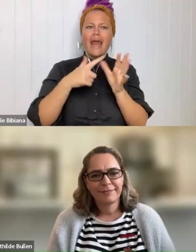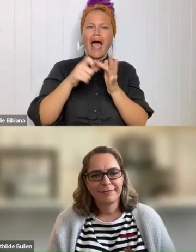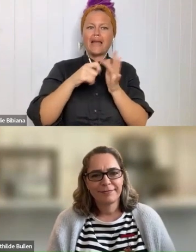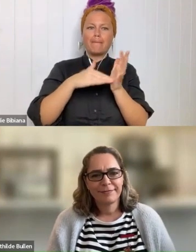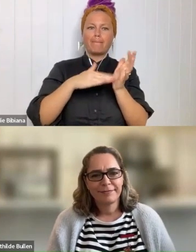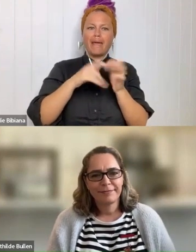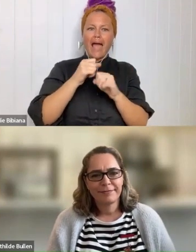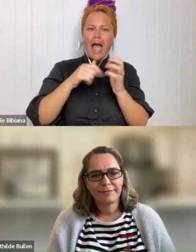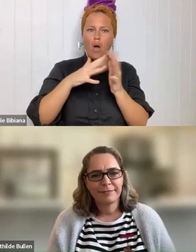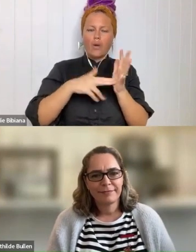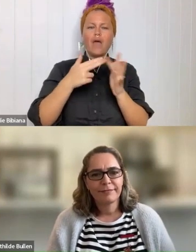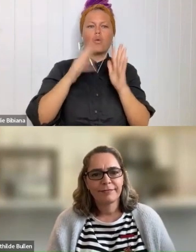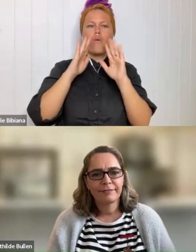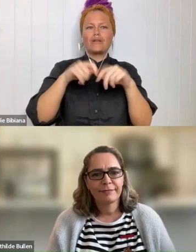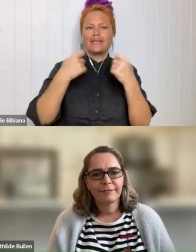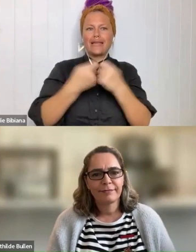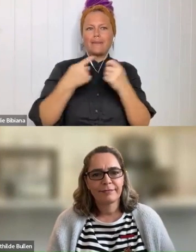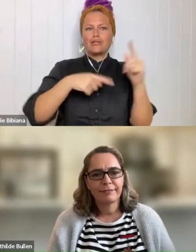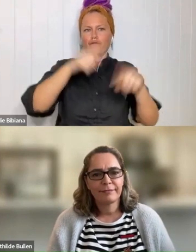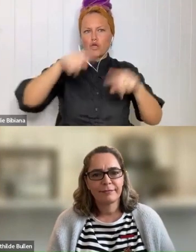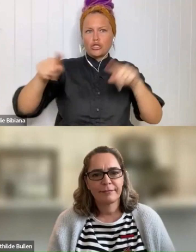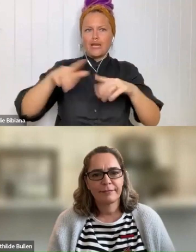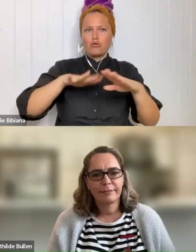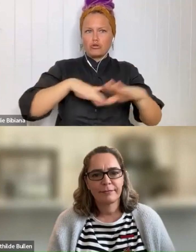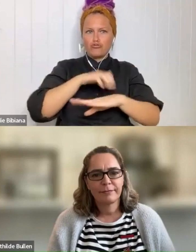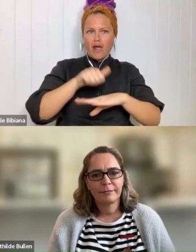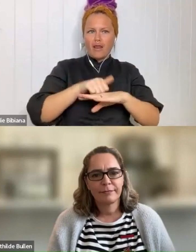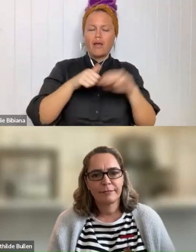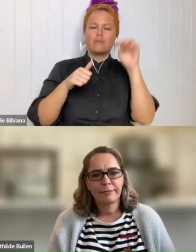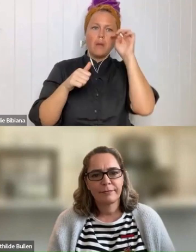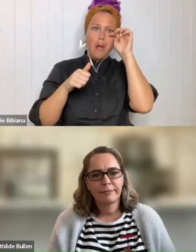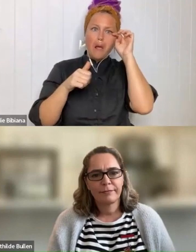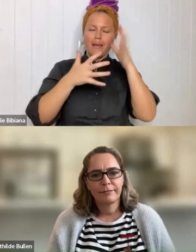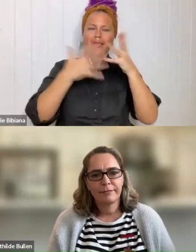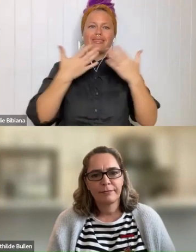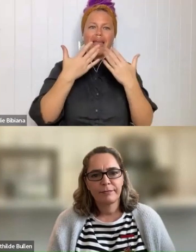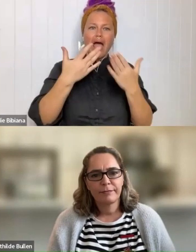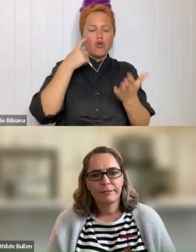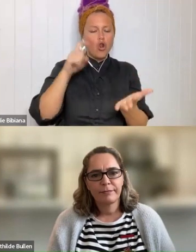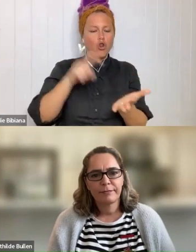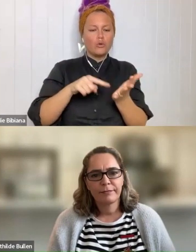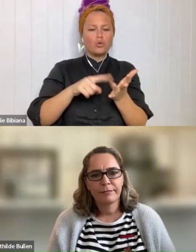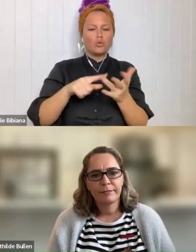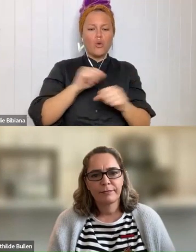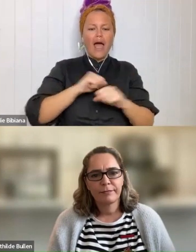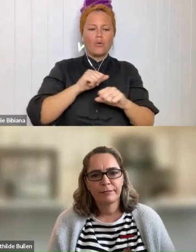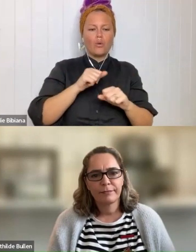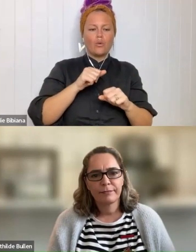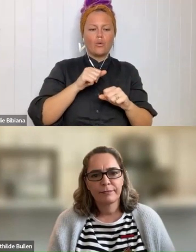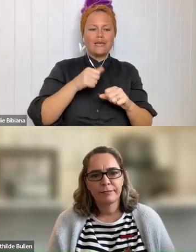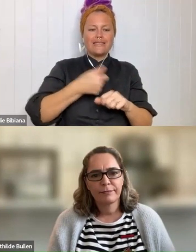wonderful team at Diversity Arts Australia, a massive thank you and acknowledgement to our series producer, Dr. Görkem